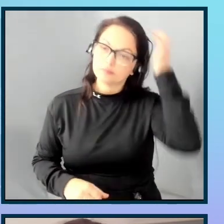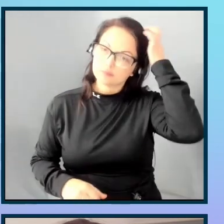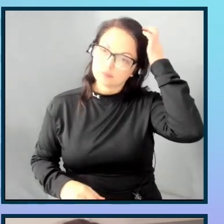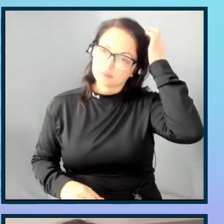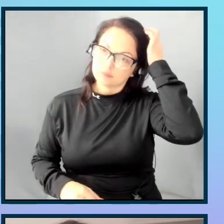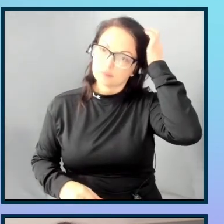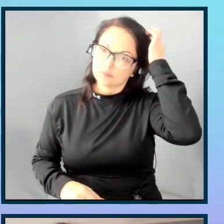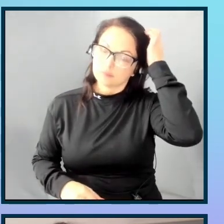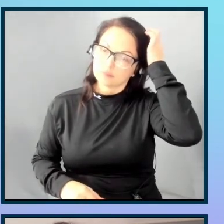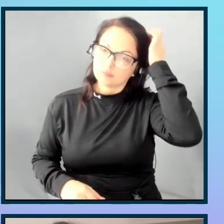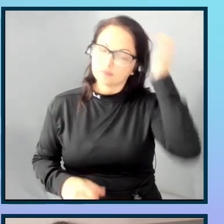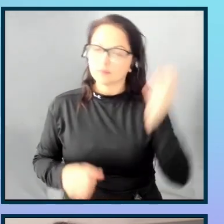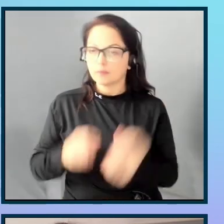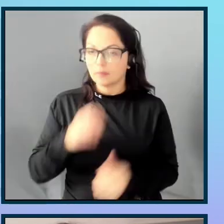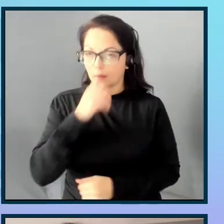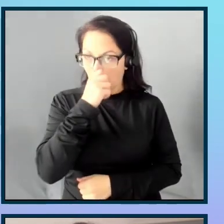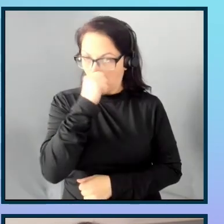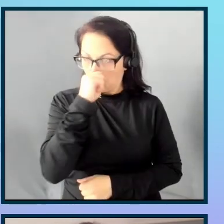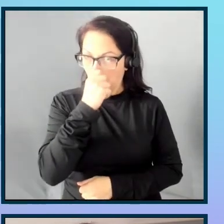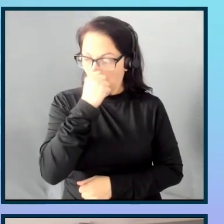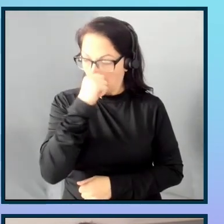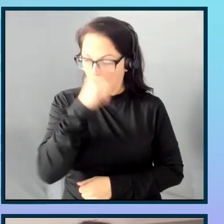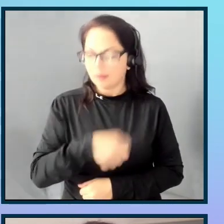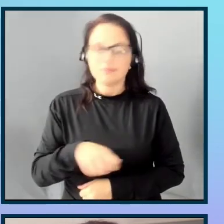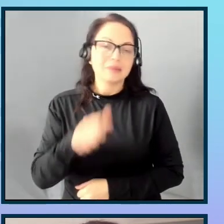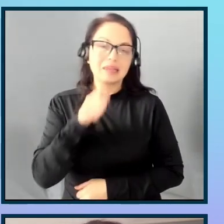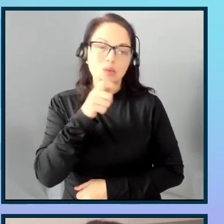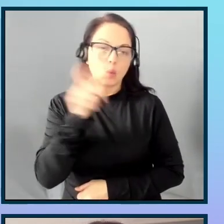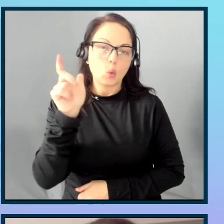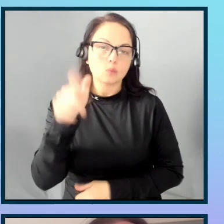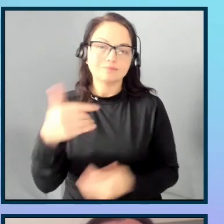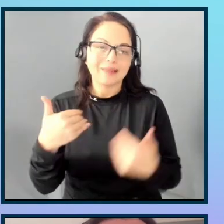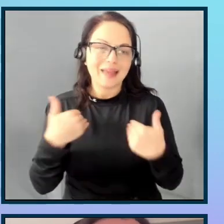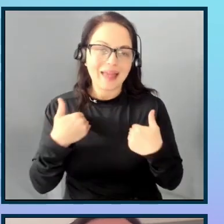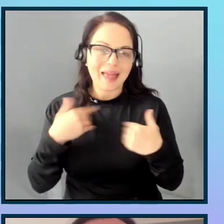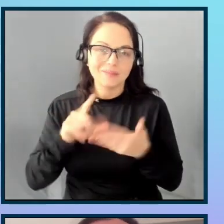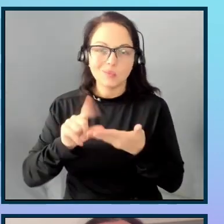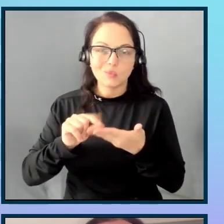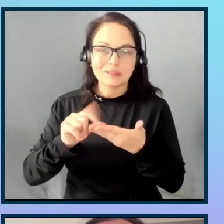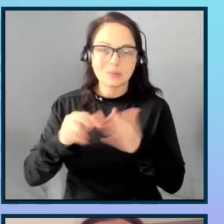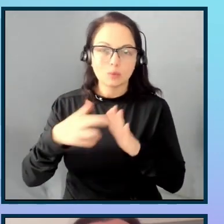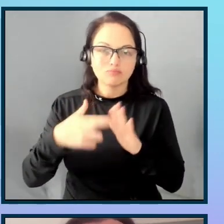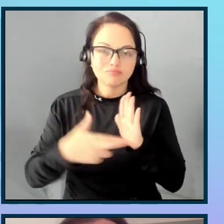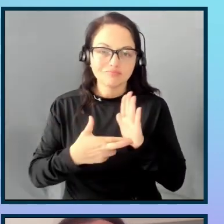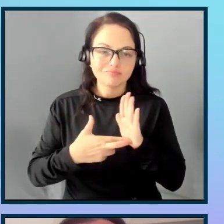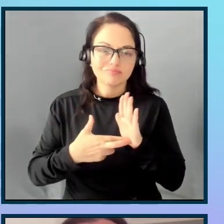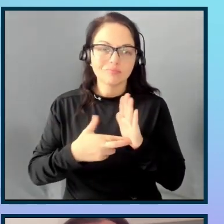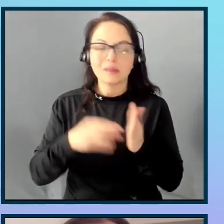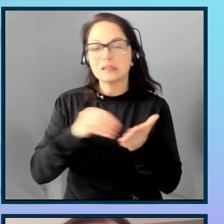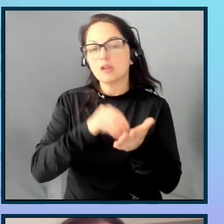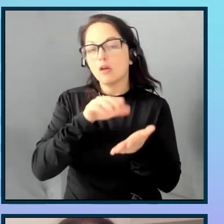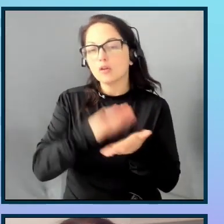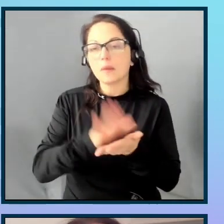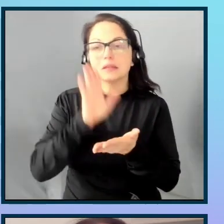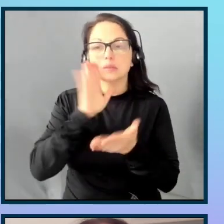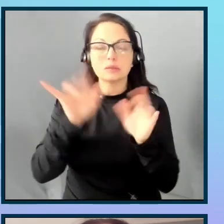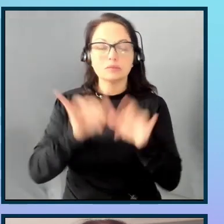WCAG 3 will no longer have principles. Guidelines, it is like guidelines documents or guidelines stay the same as guidelines stay there.